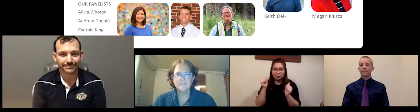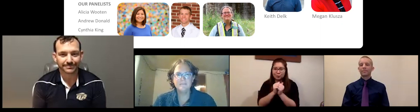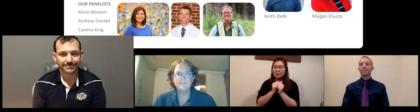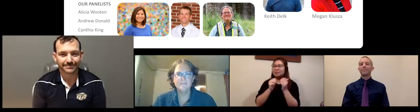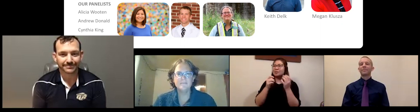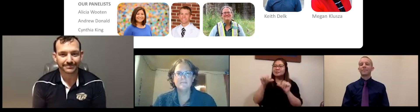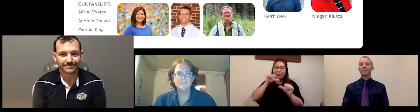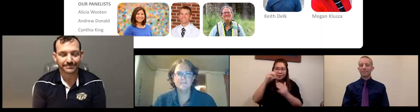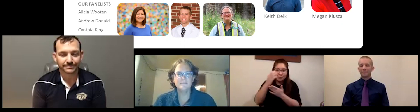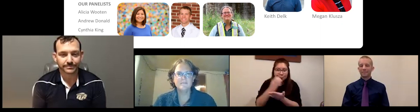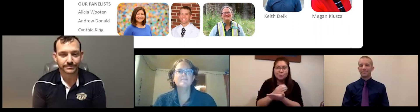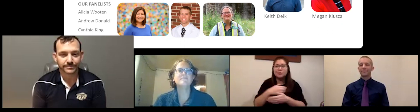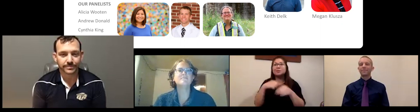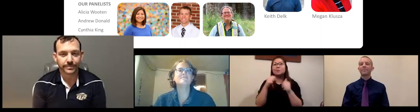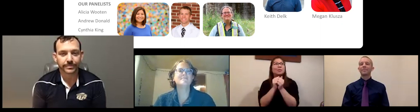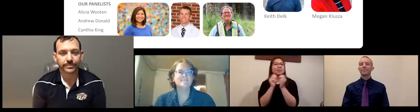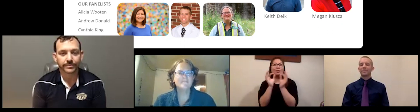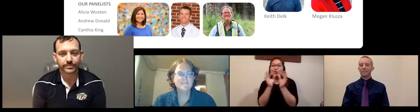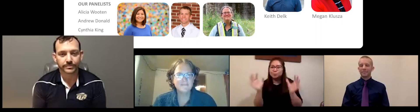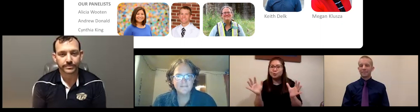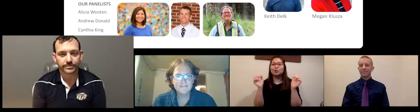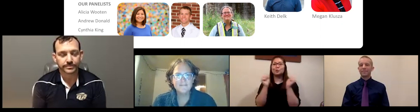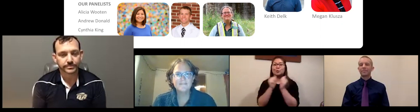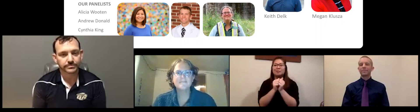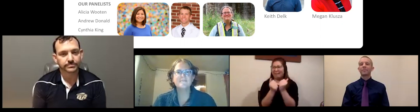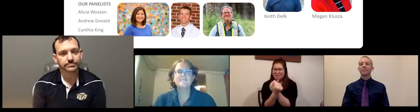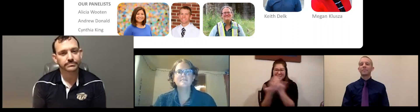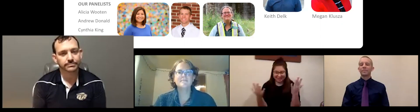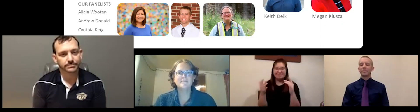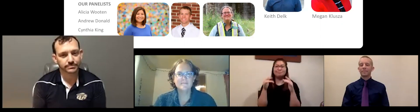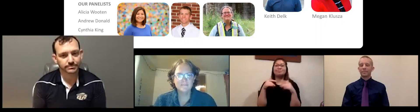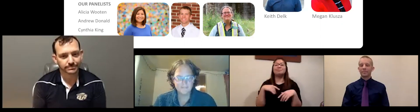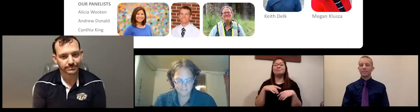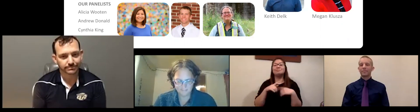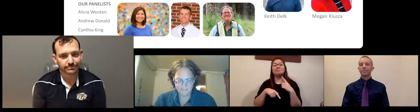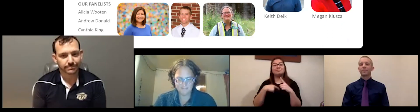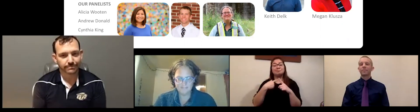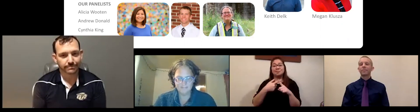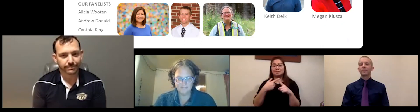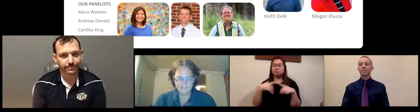and that was my first experience with science courses with interpreters, and full access to everything there.